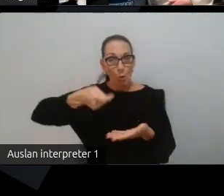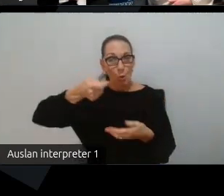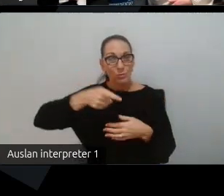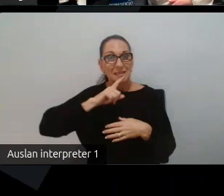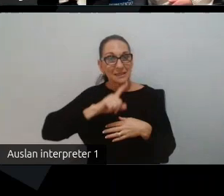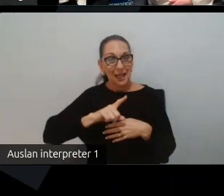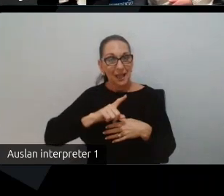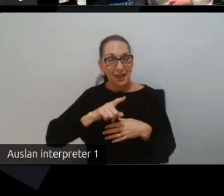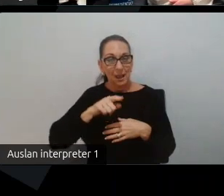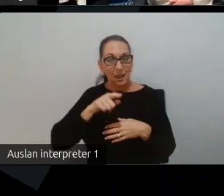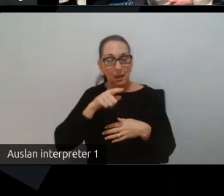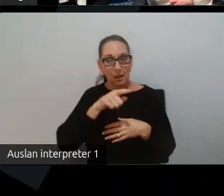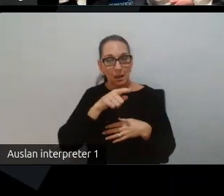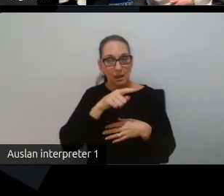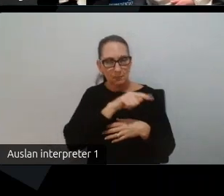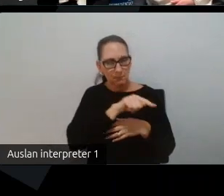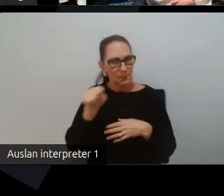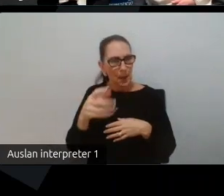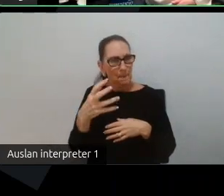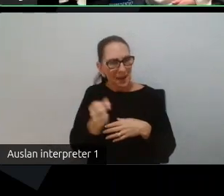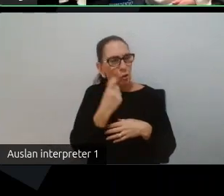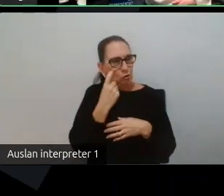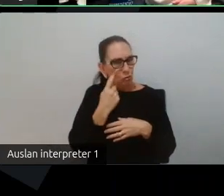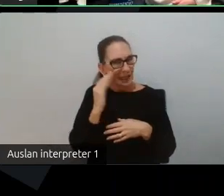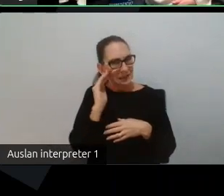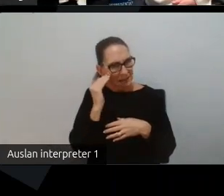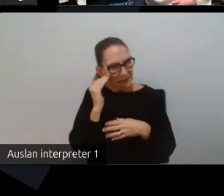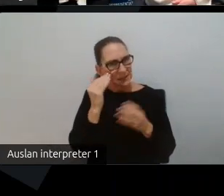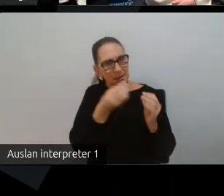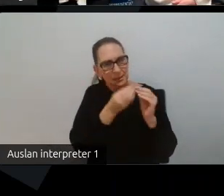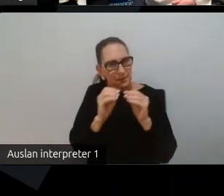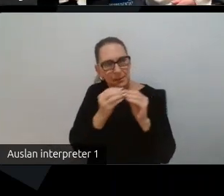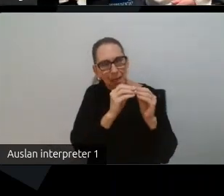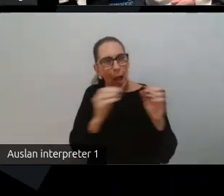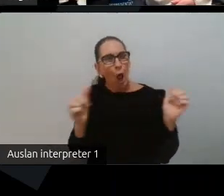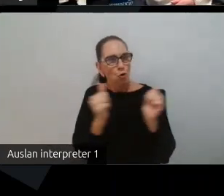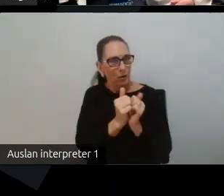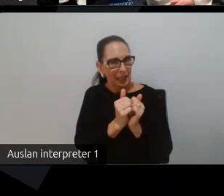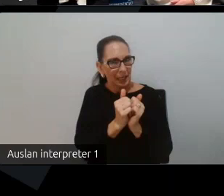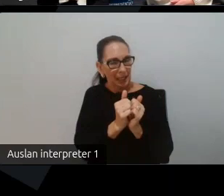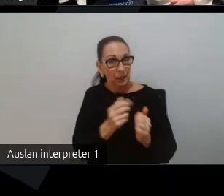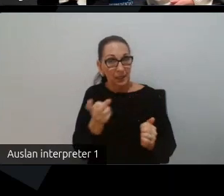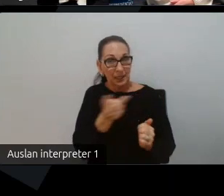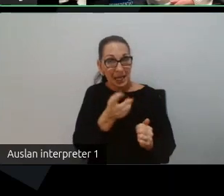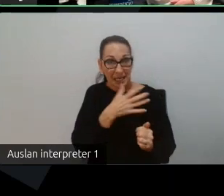to make a genuine effort to agree and it says that they need to make inquiries about and invite the